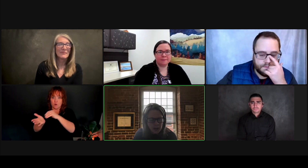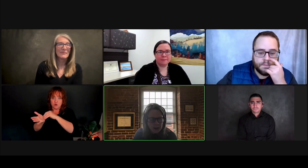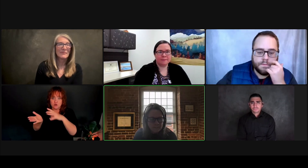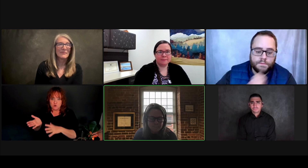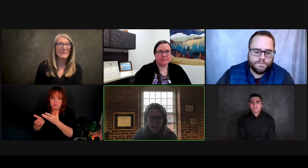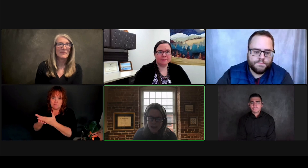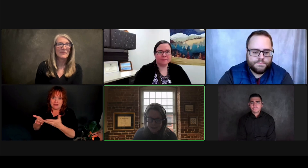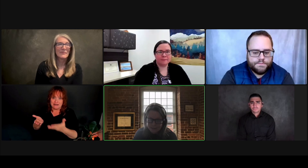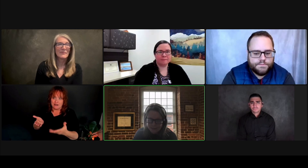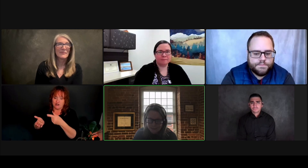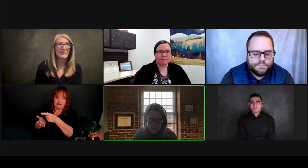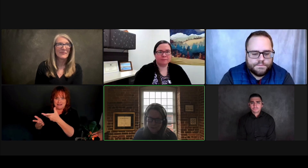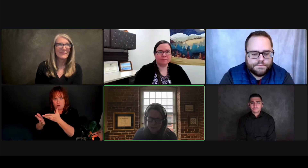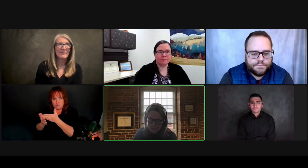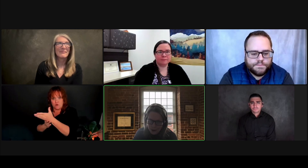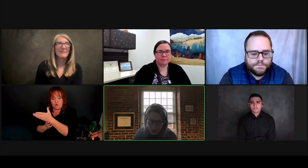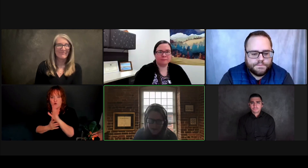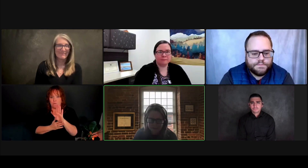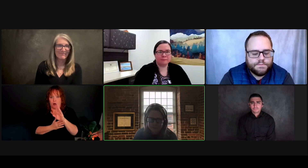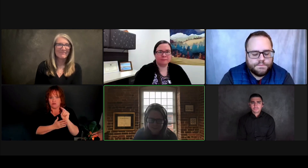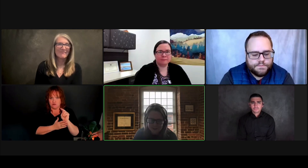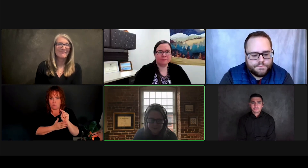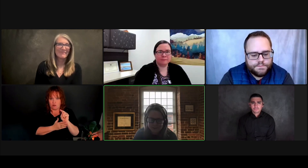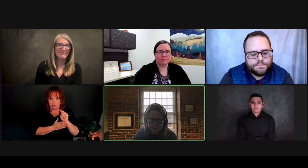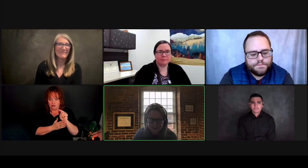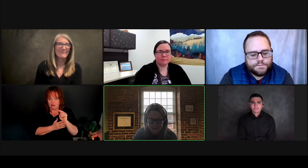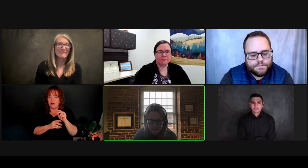But where we do have some control over